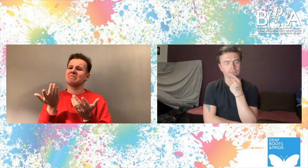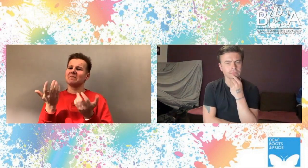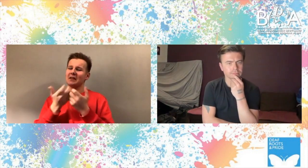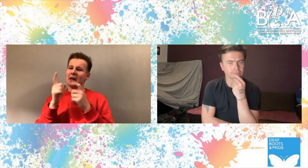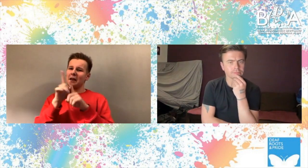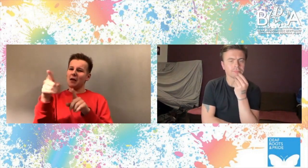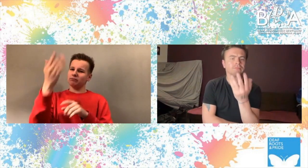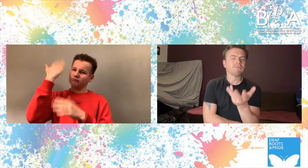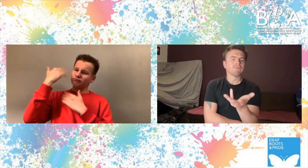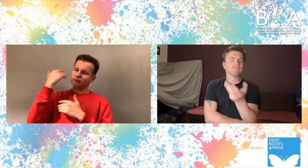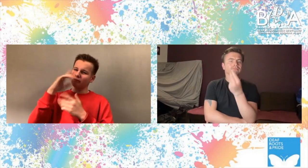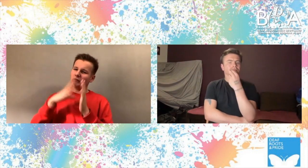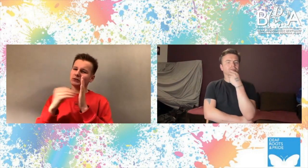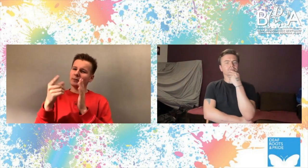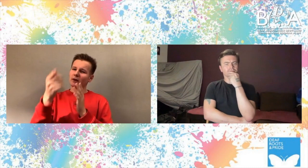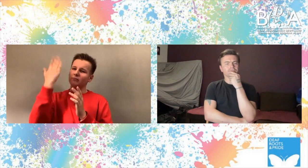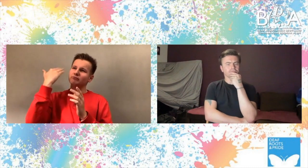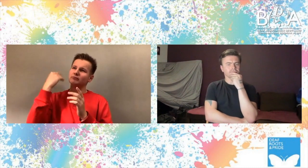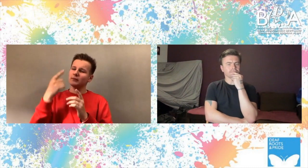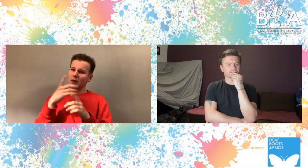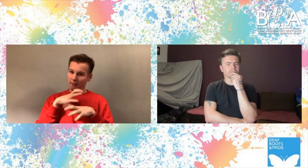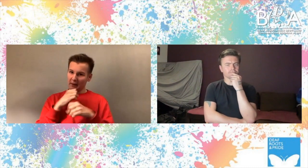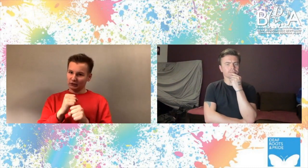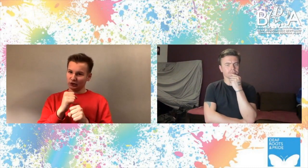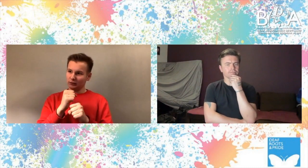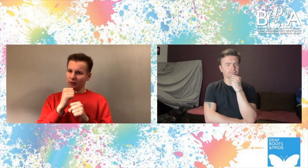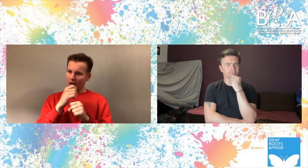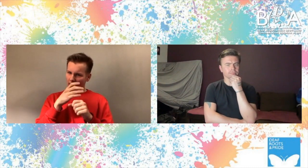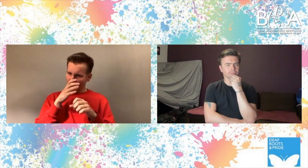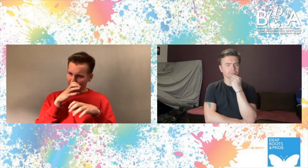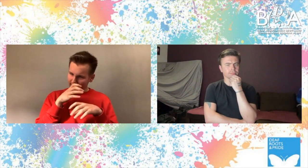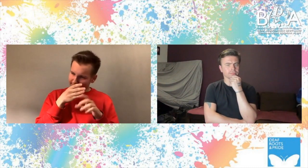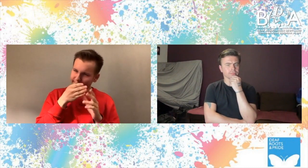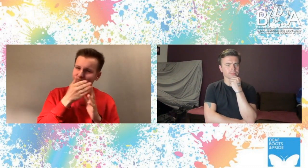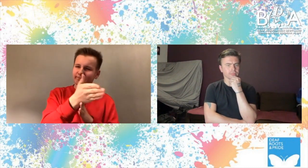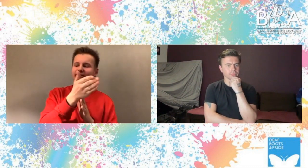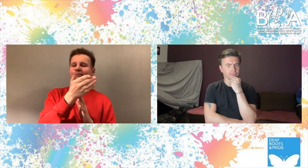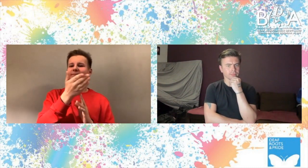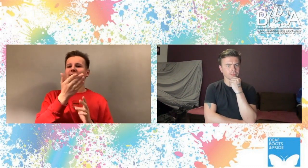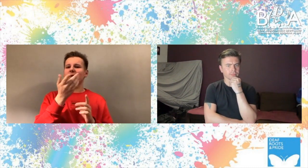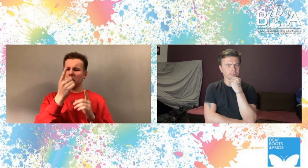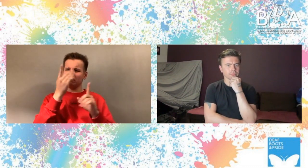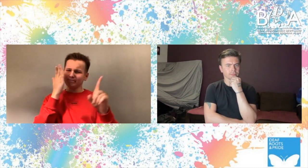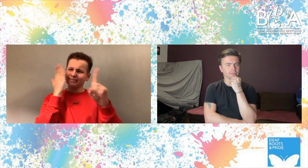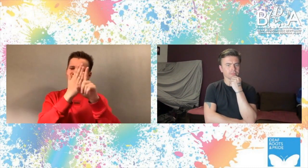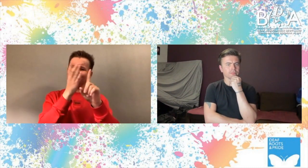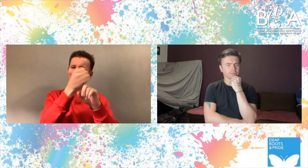And how do you maintain that?